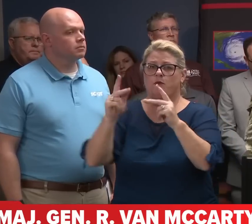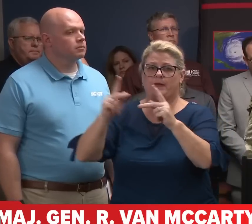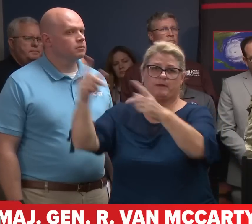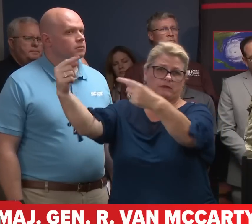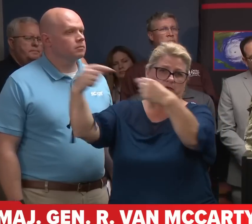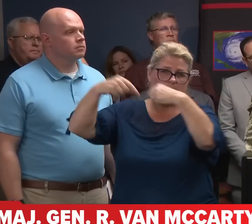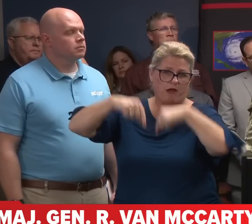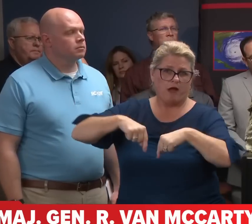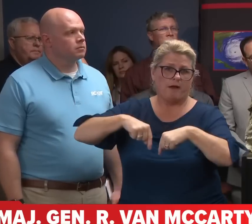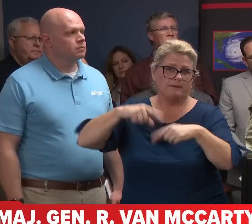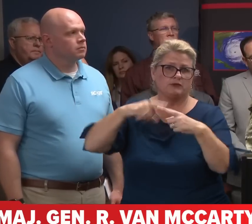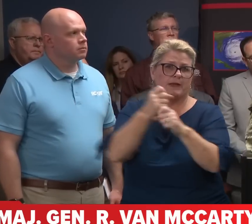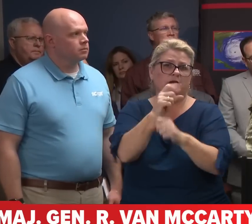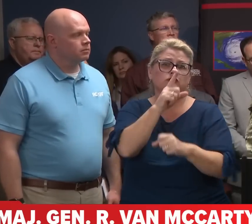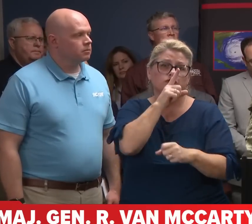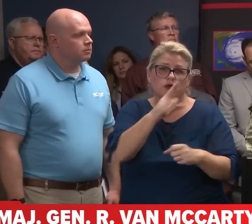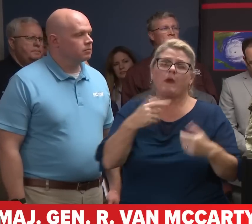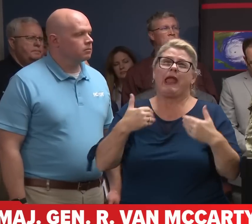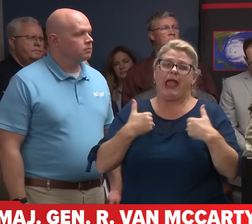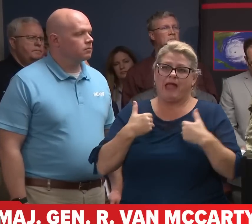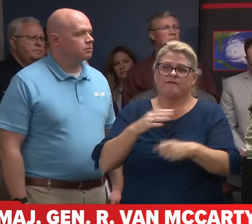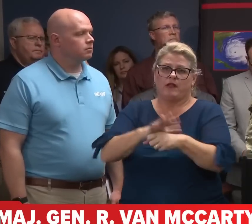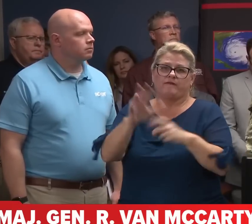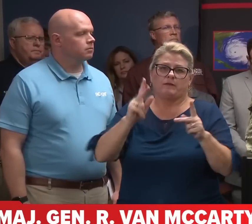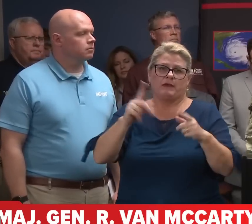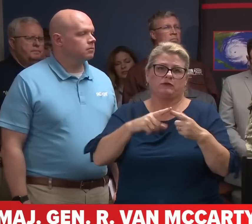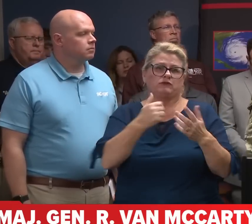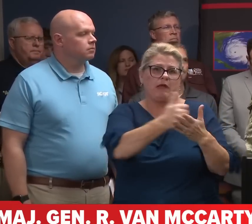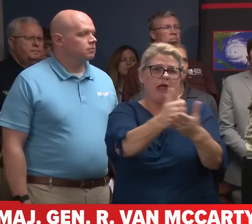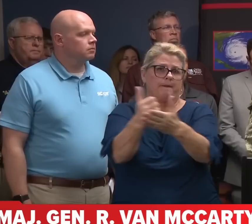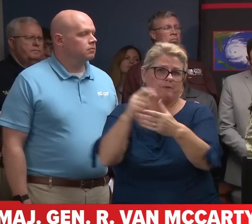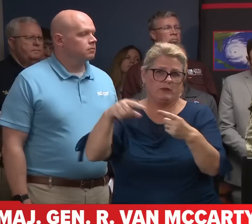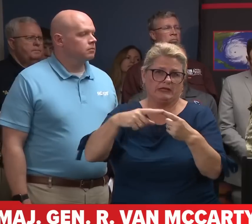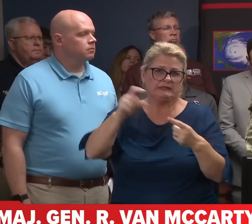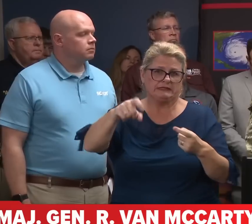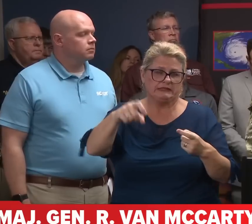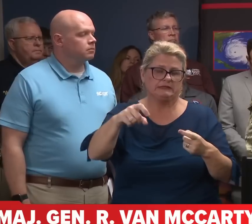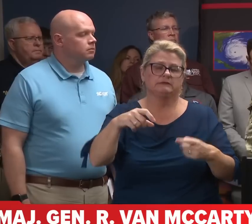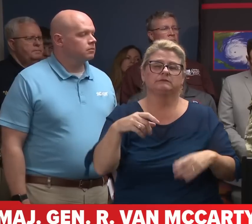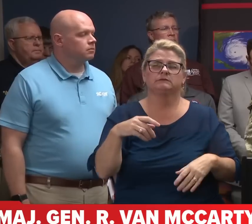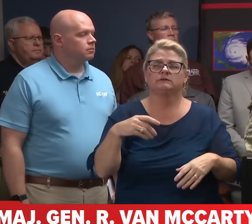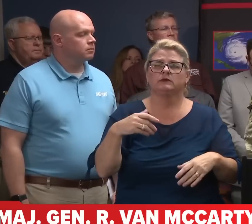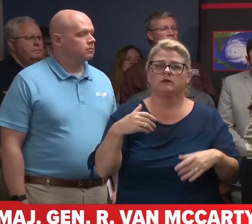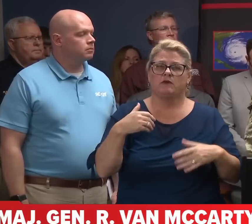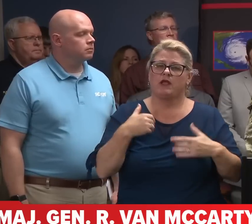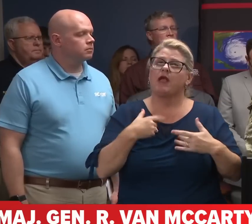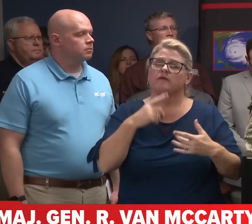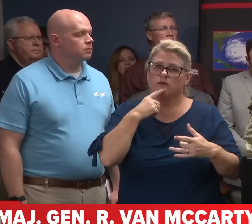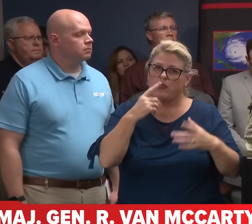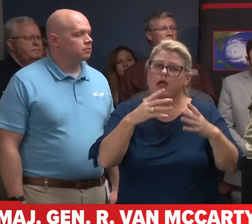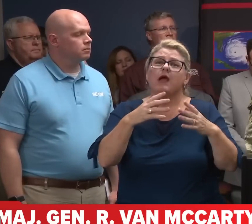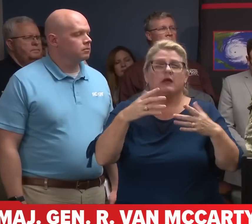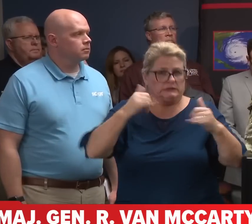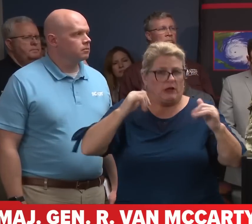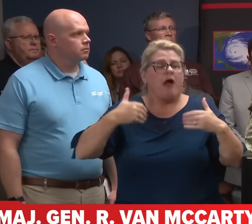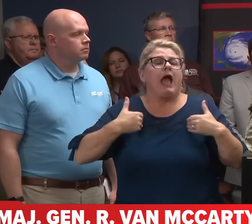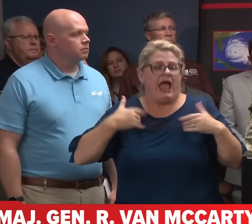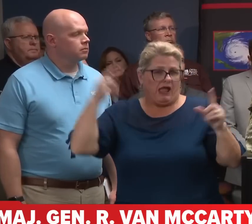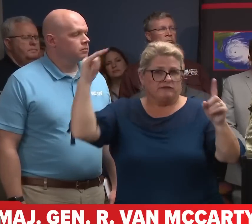that we have the resources to meet the demands of the state. Uh We continue to have significant aviation assets to support all needs